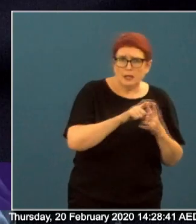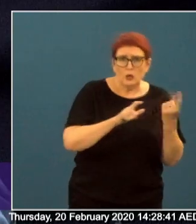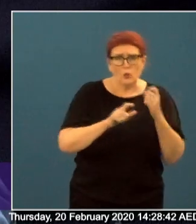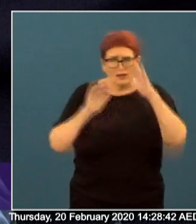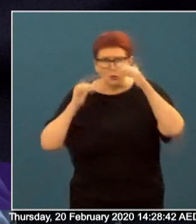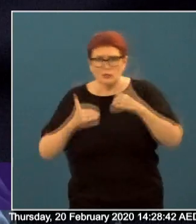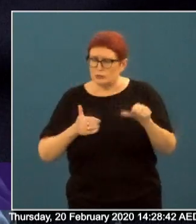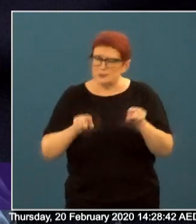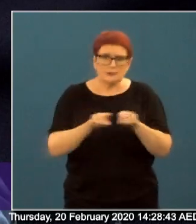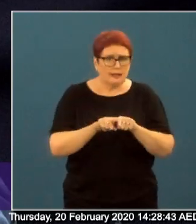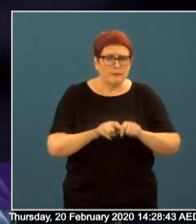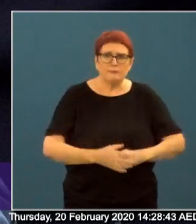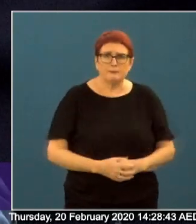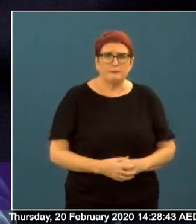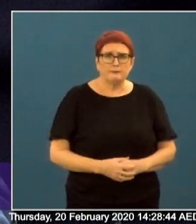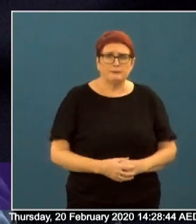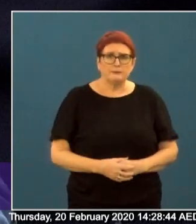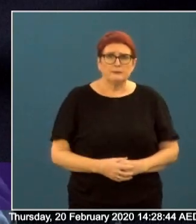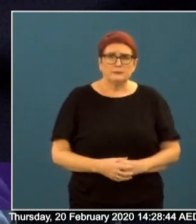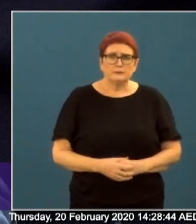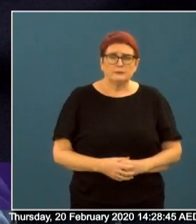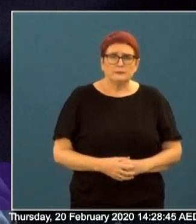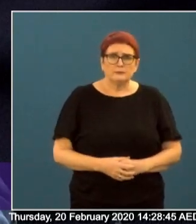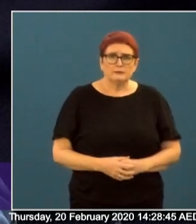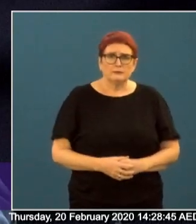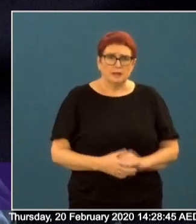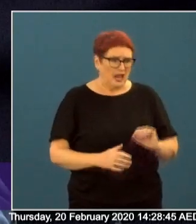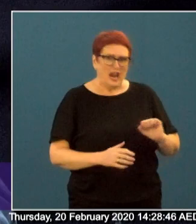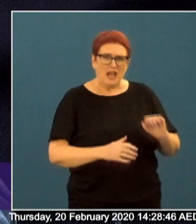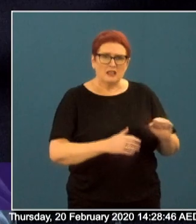And the outcomes, particularly in the health domain, are routinely reported.